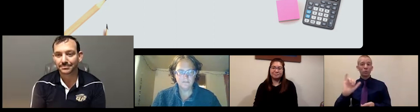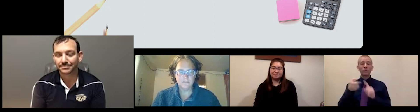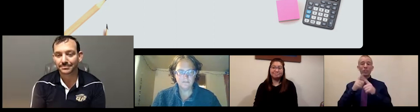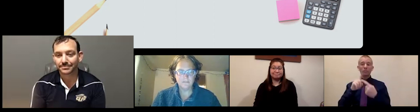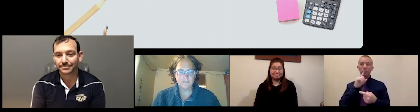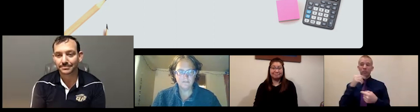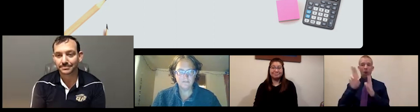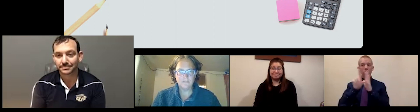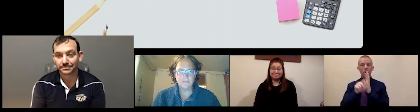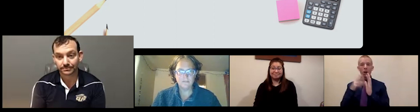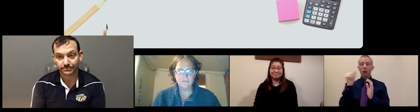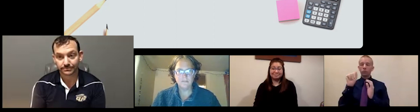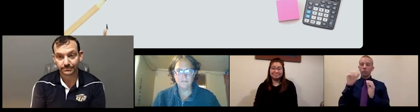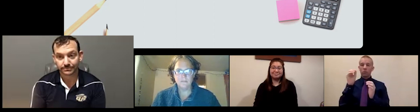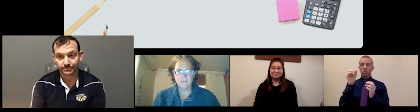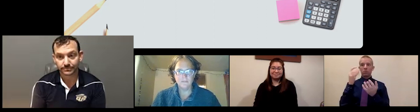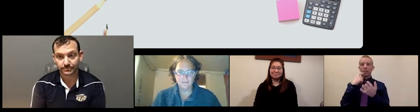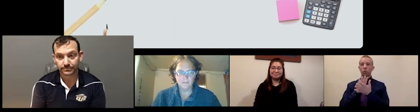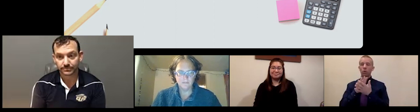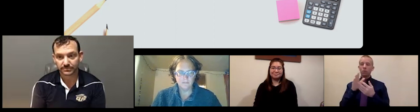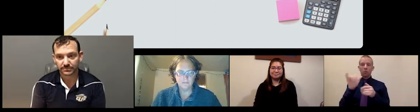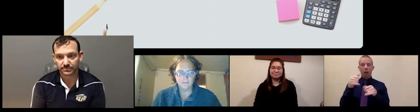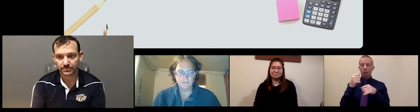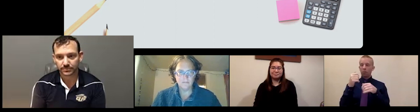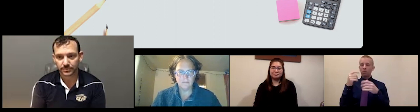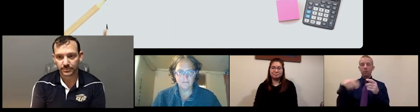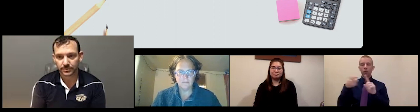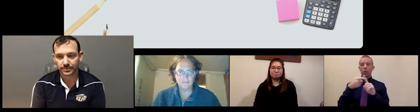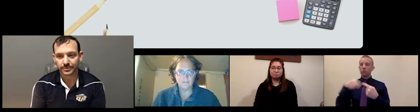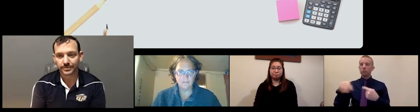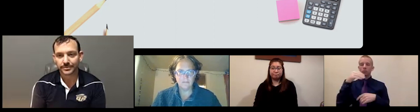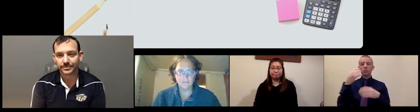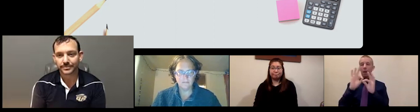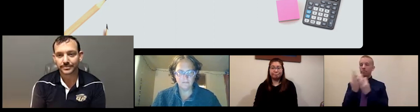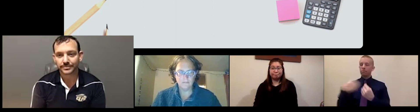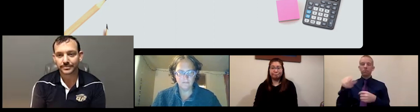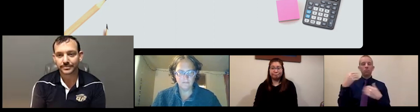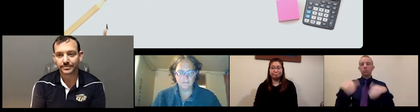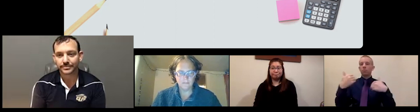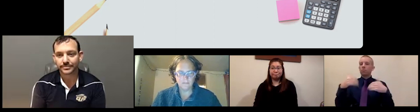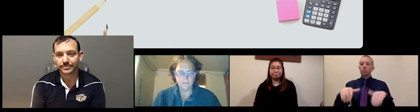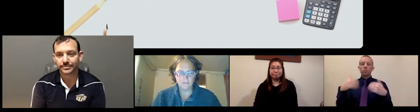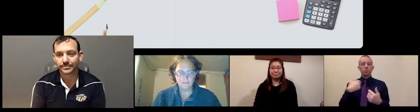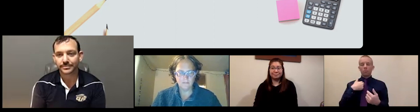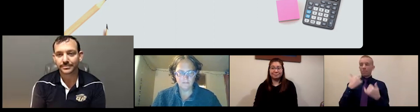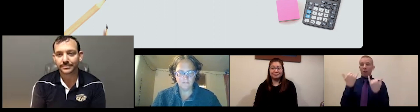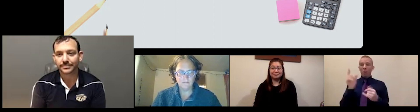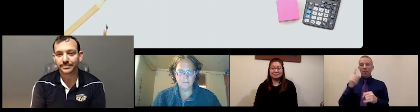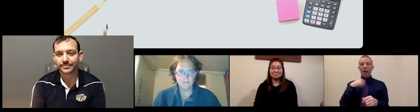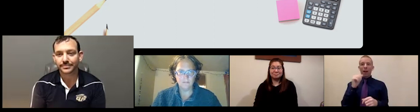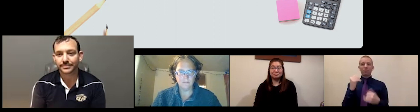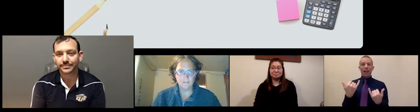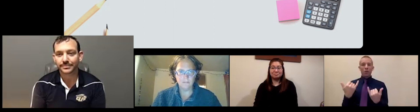Friends in my undergraduate career and in high school plus family truly helped me get to where I am today.